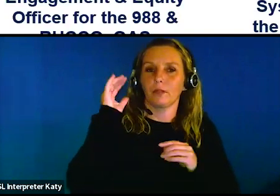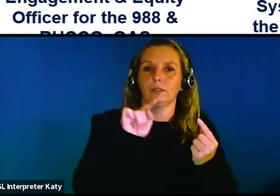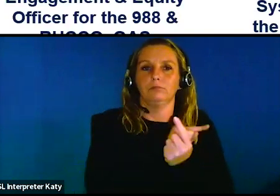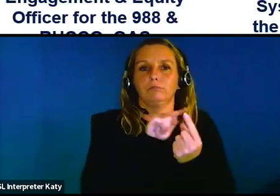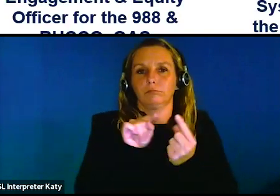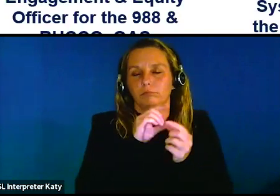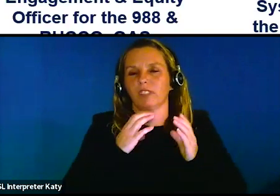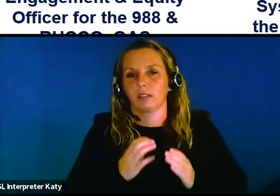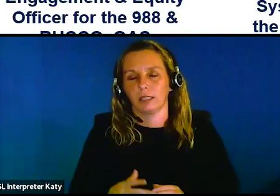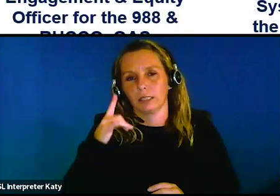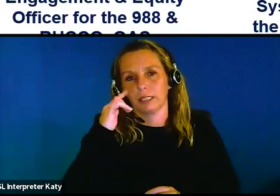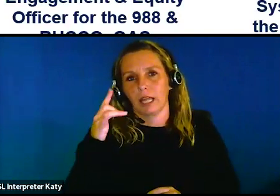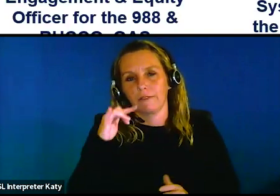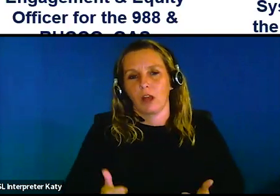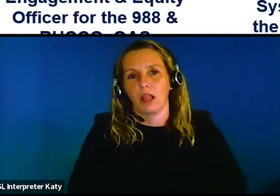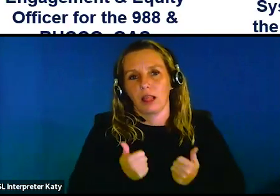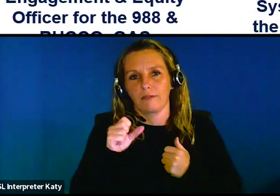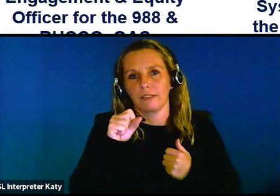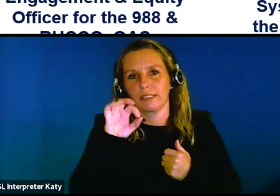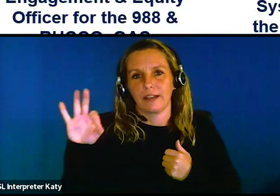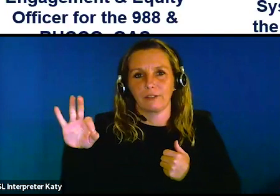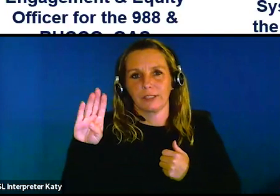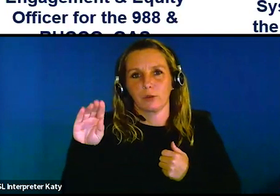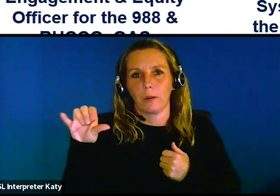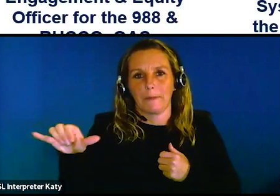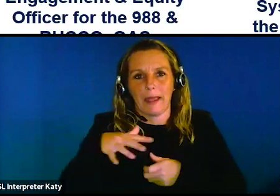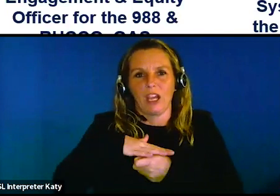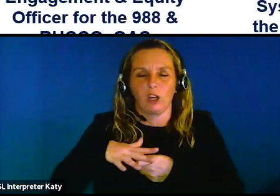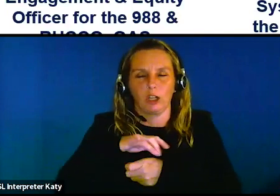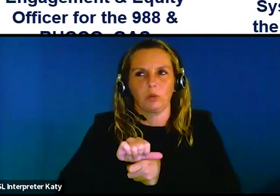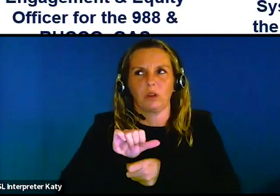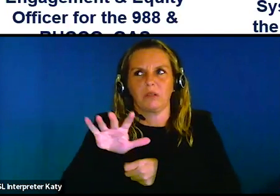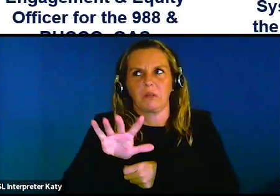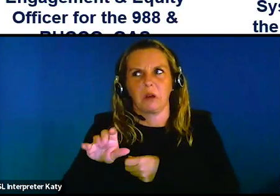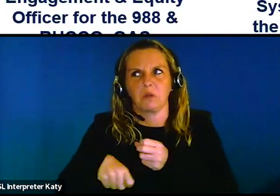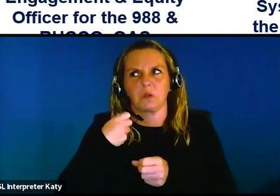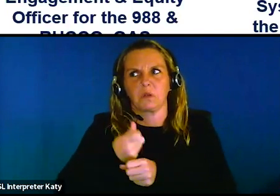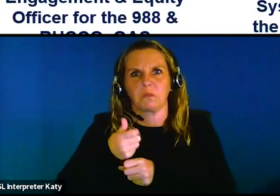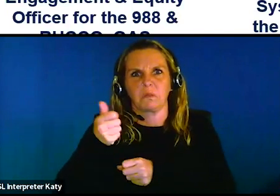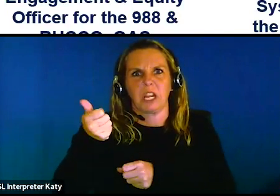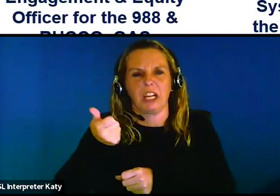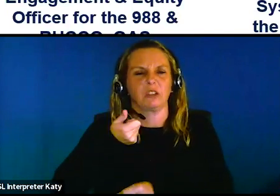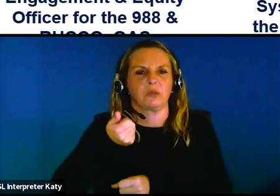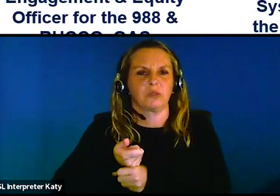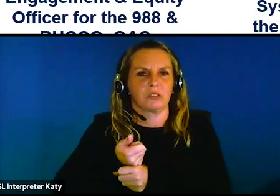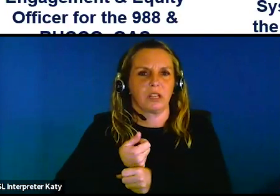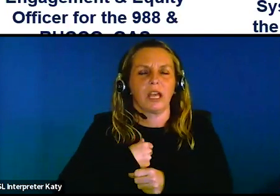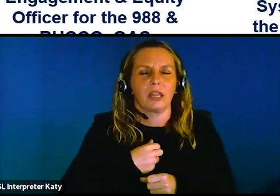I lived in the San Francisco Bay Area and worked there for about ten years. I was referred in elderly Chinese couple.